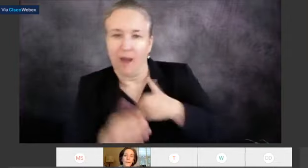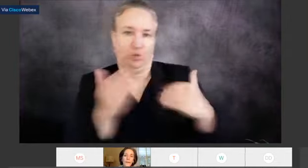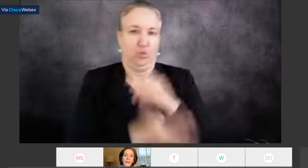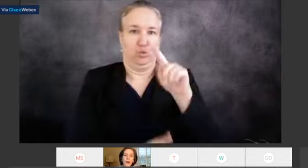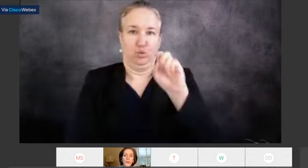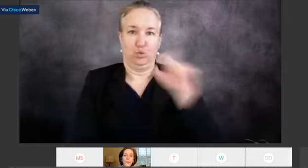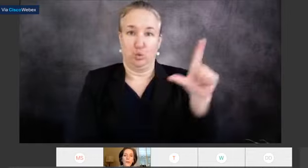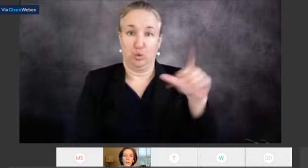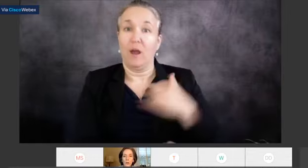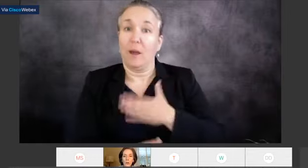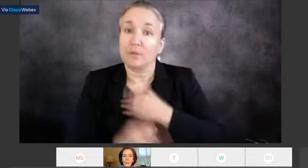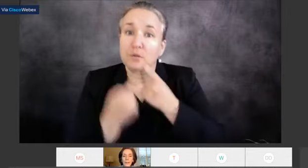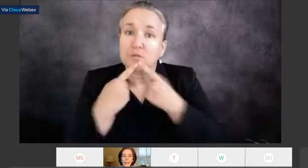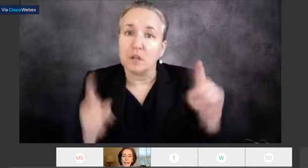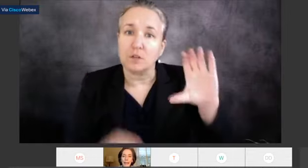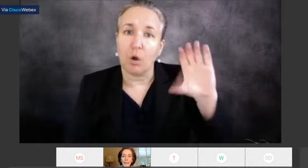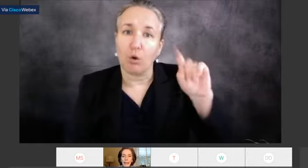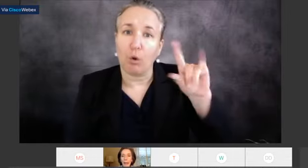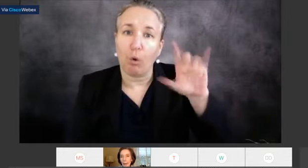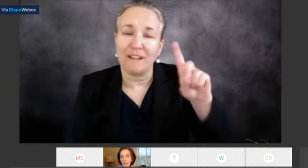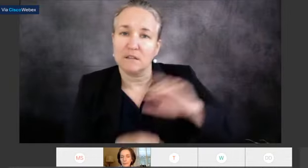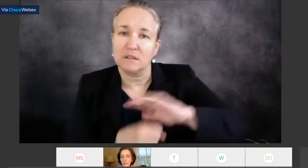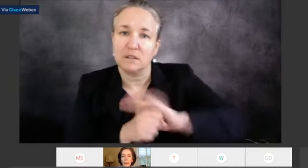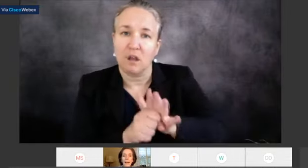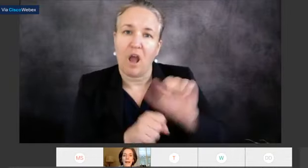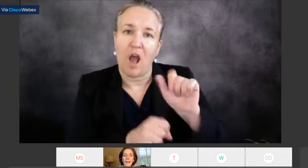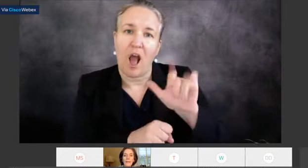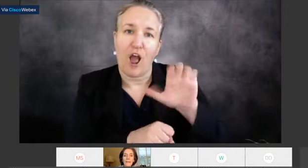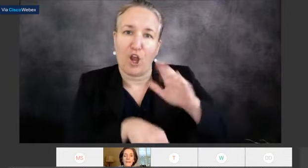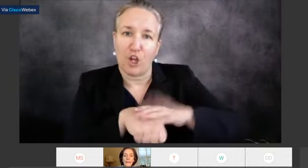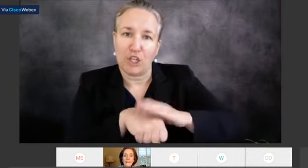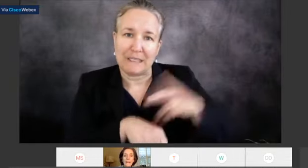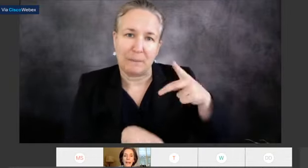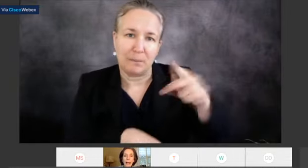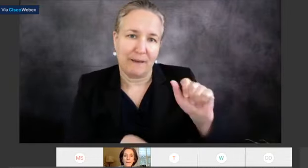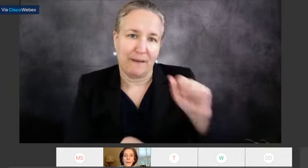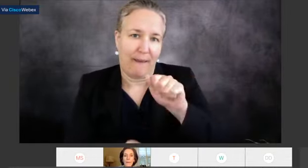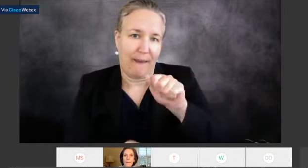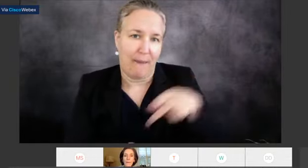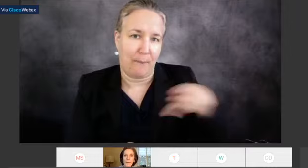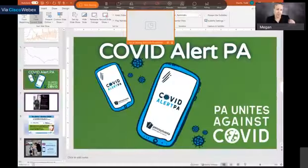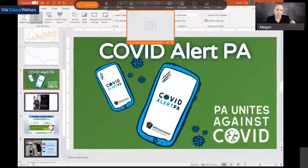the covid alert pa app this is an app that the pennsylvania